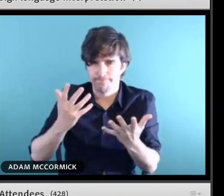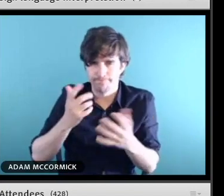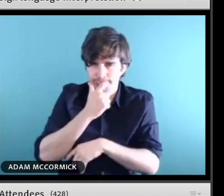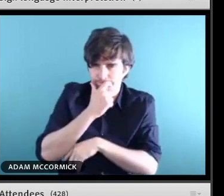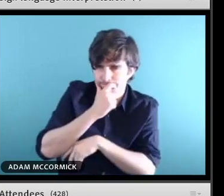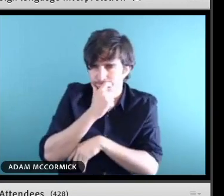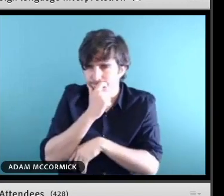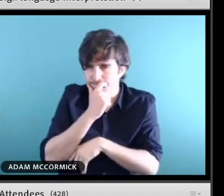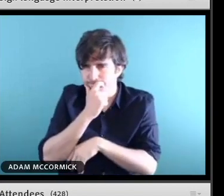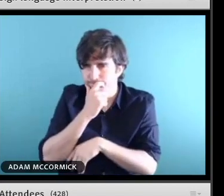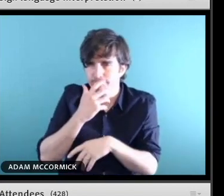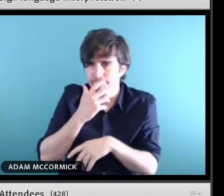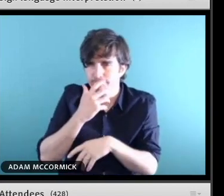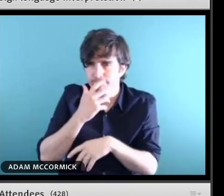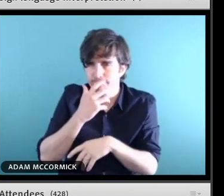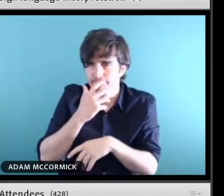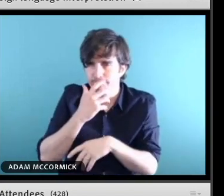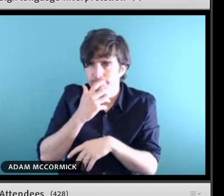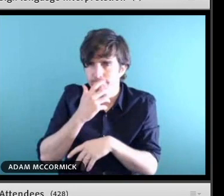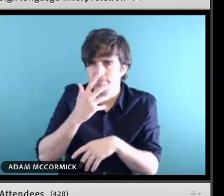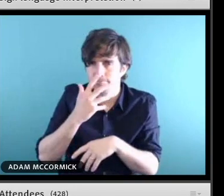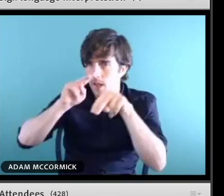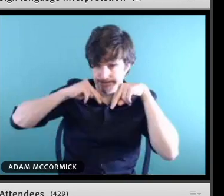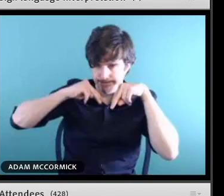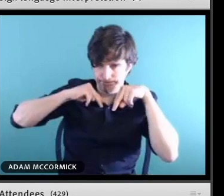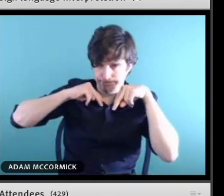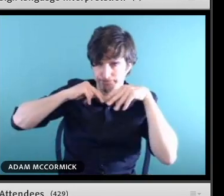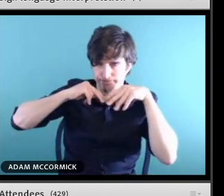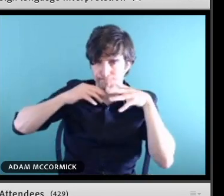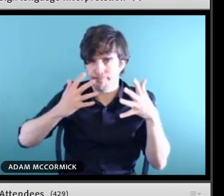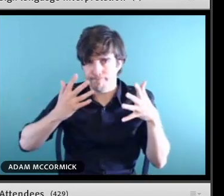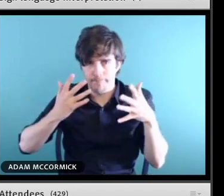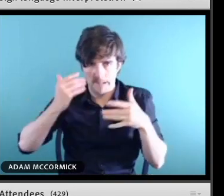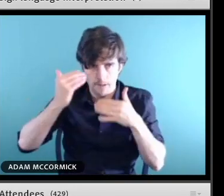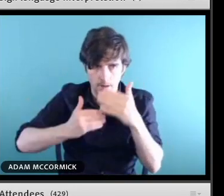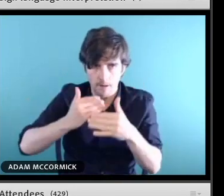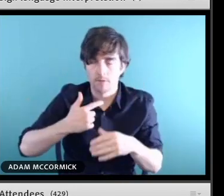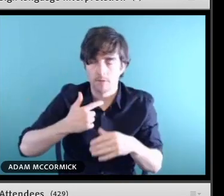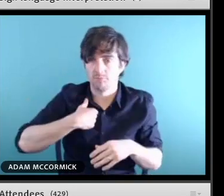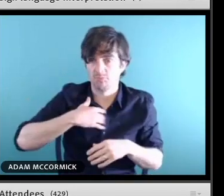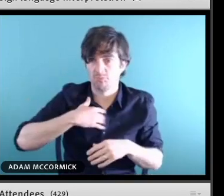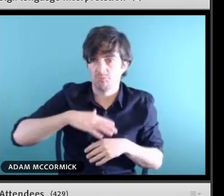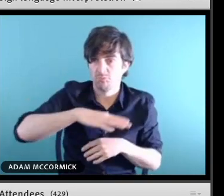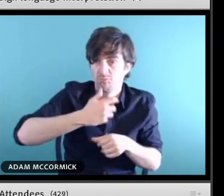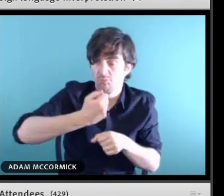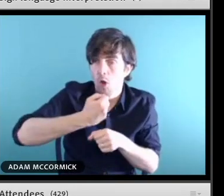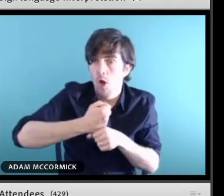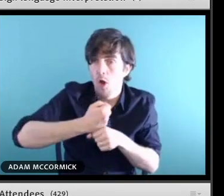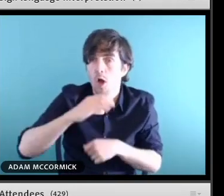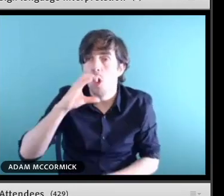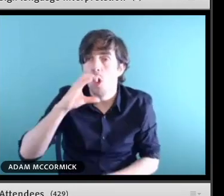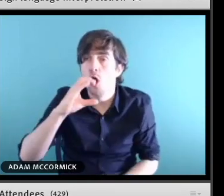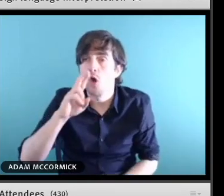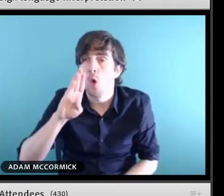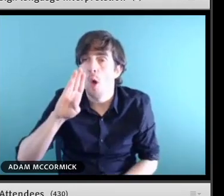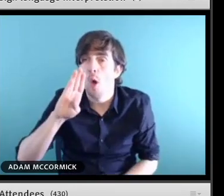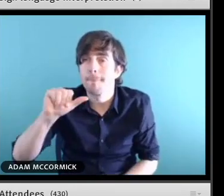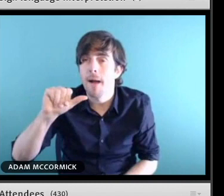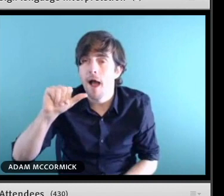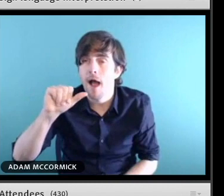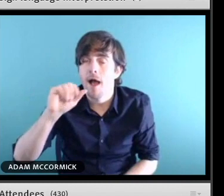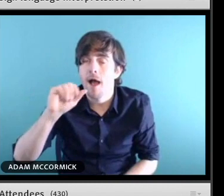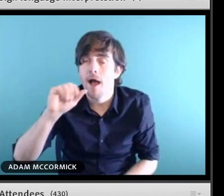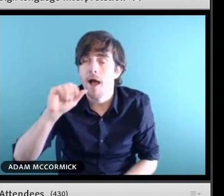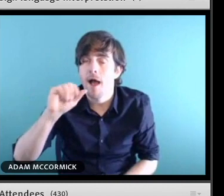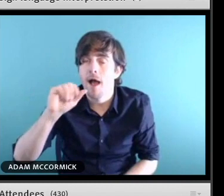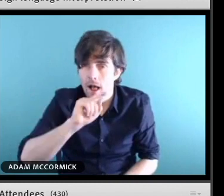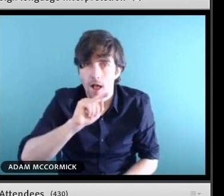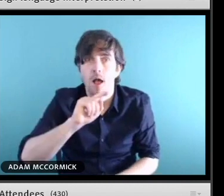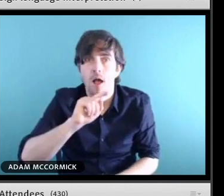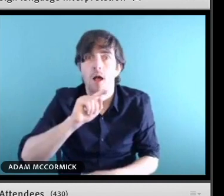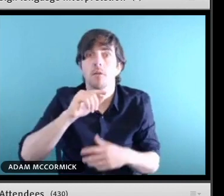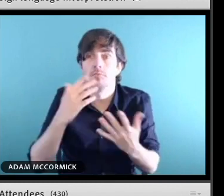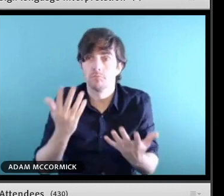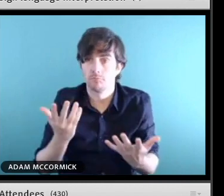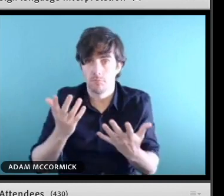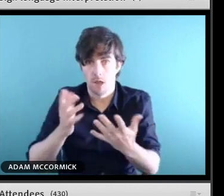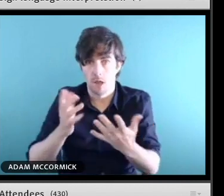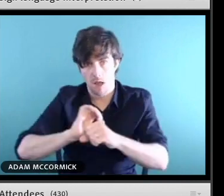we got people with disabilities among those that are badly affected or critically affected